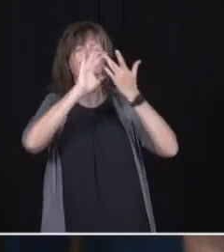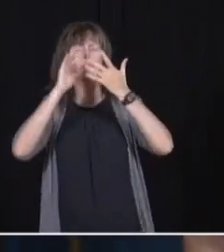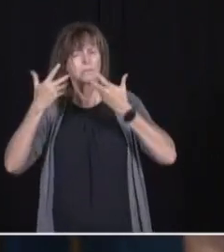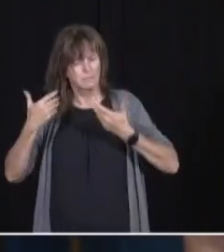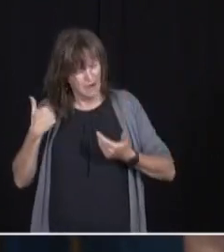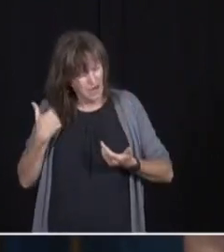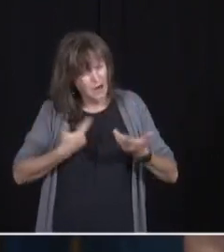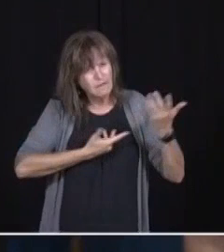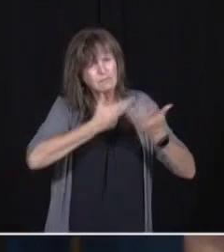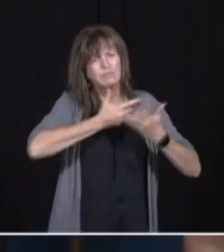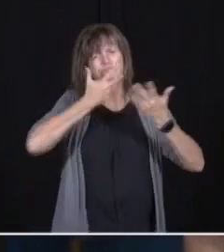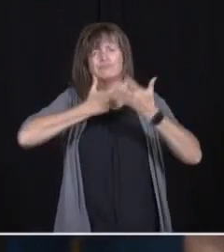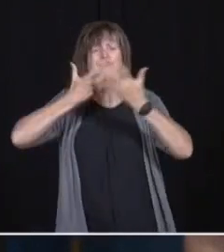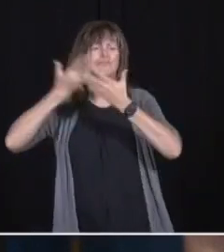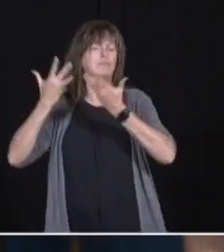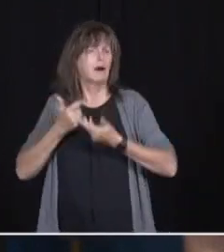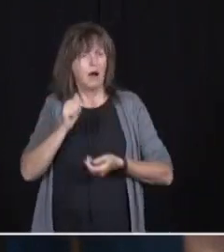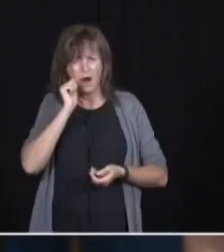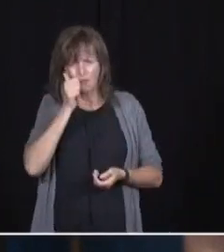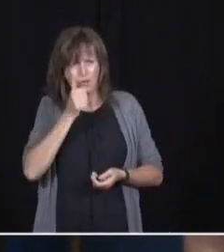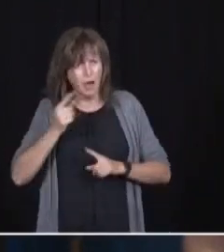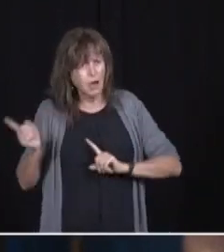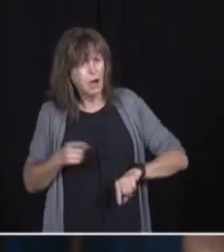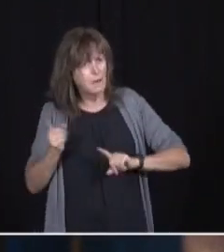province